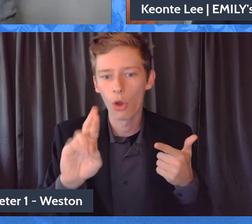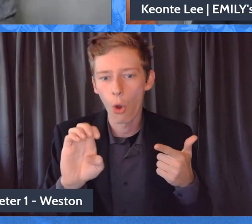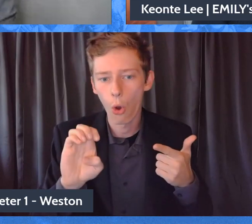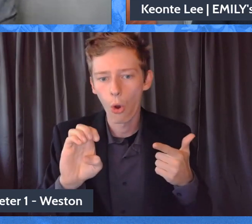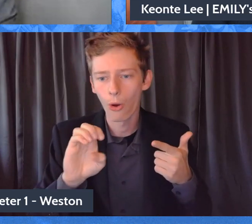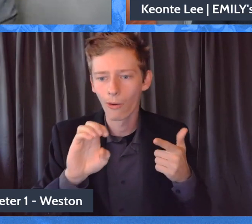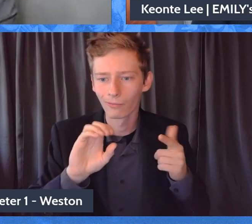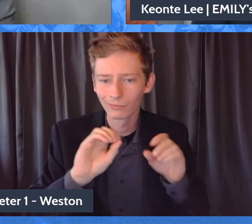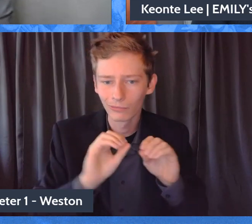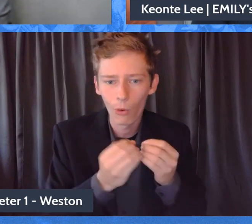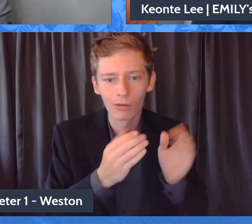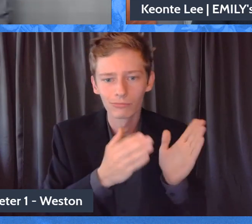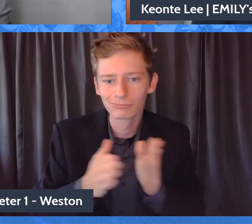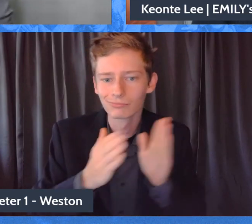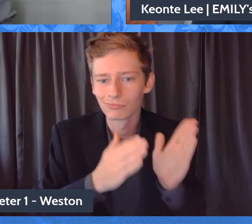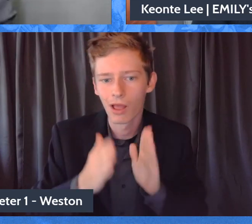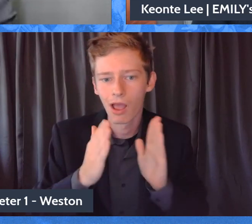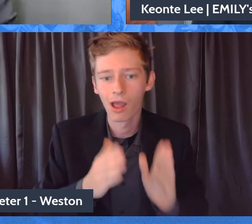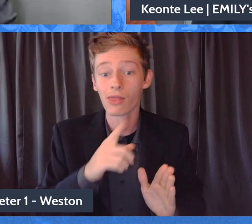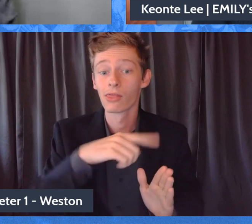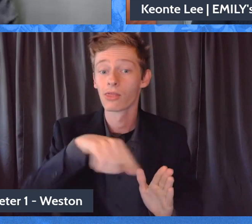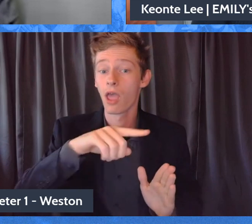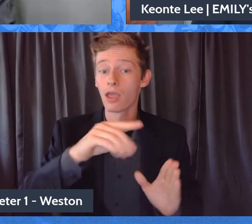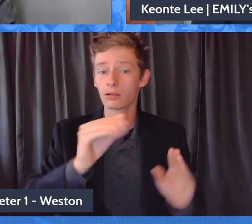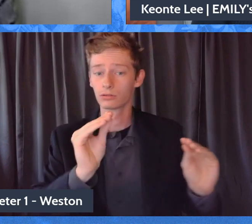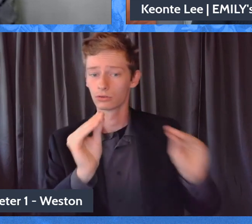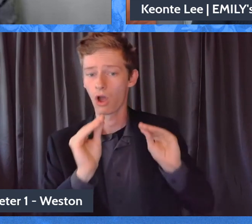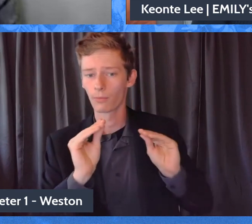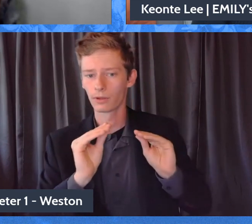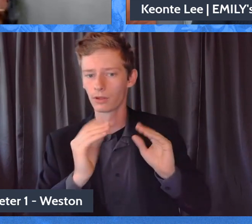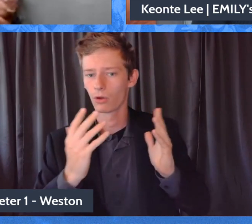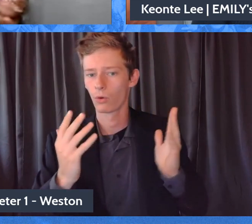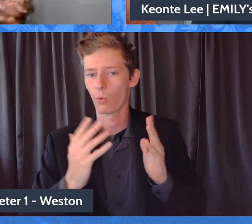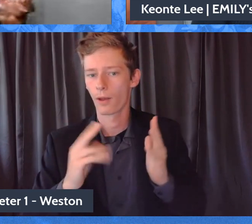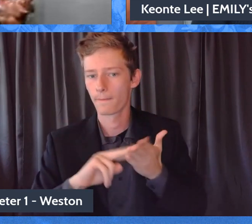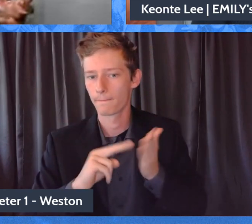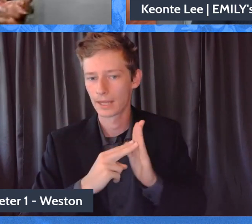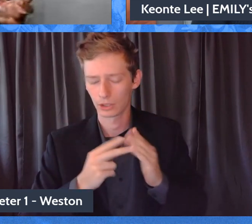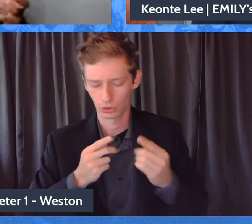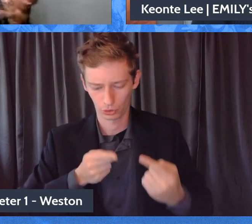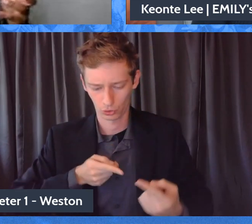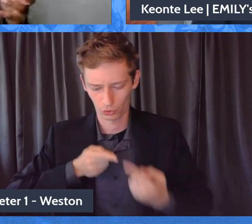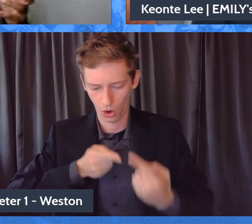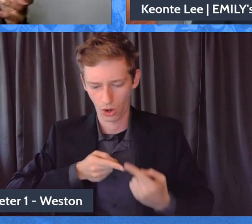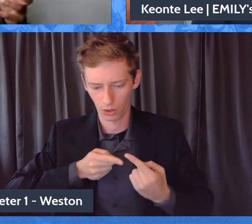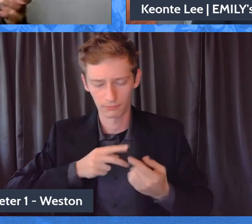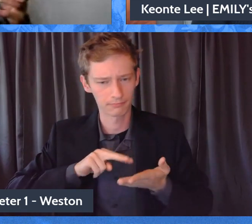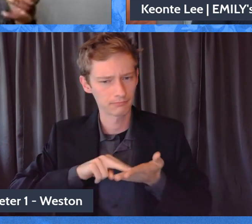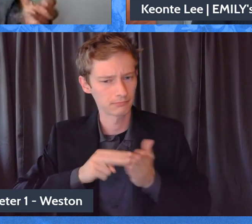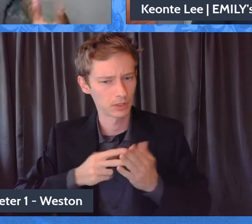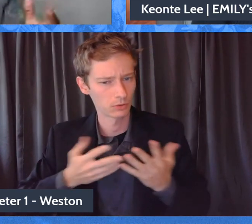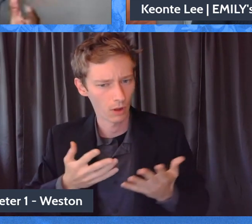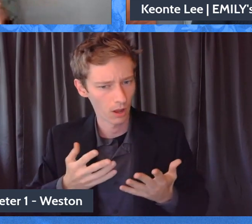what it was like to struggle, but what it meant to actually learn about the institutions